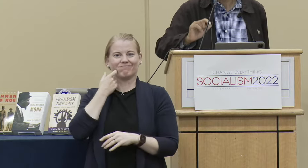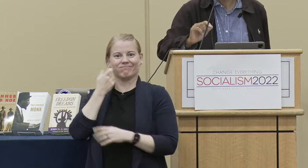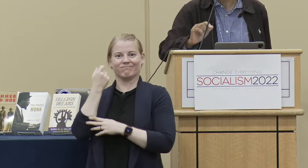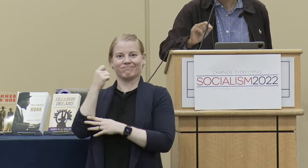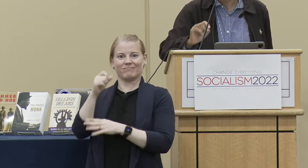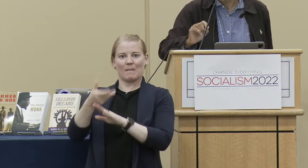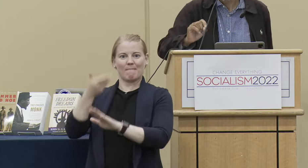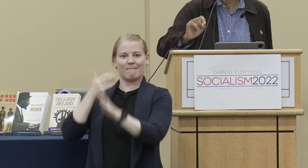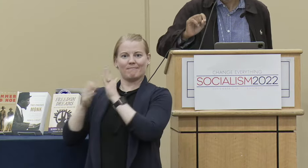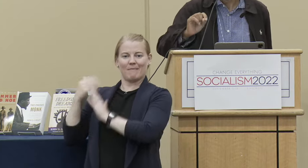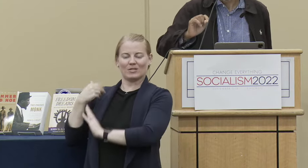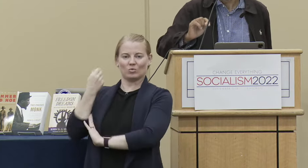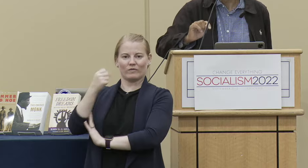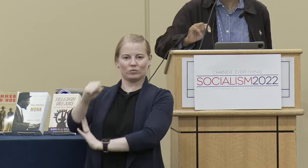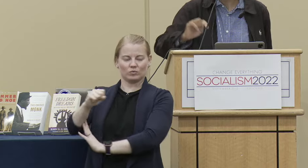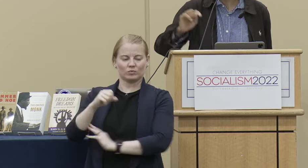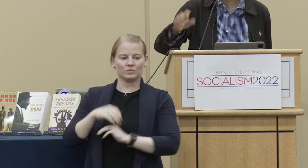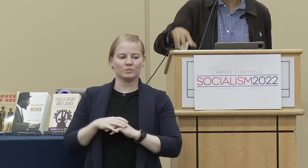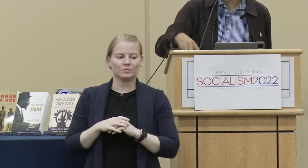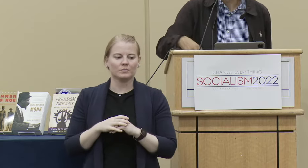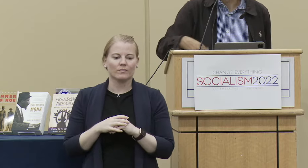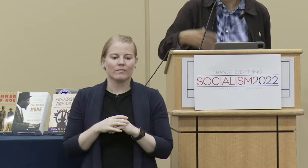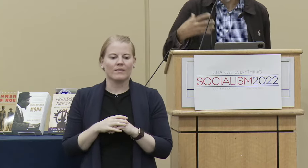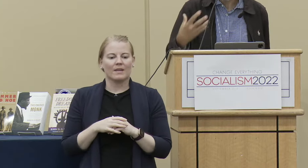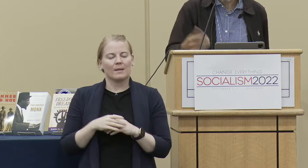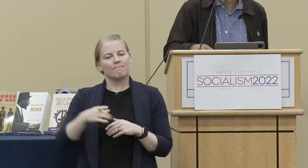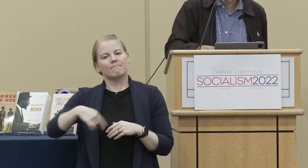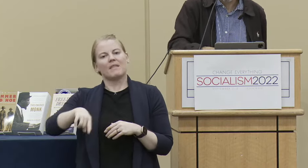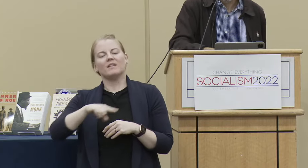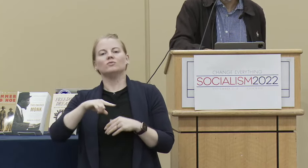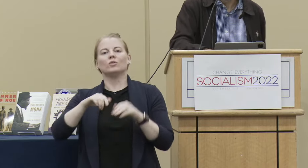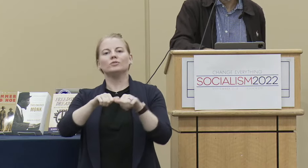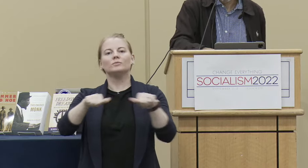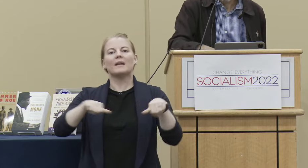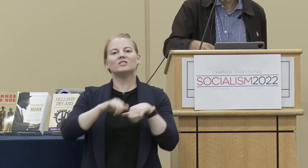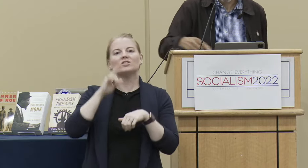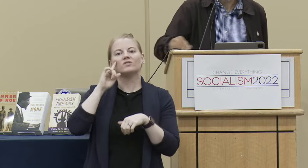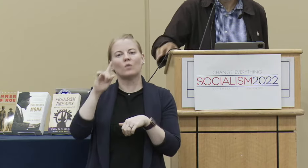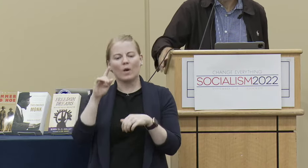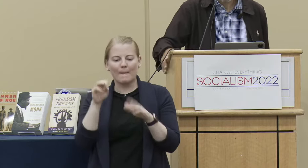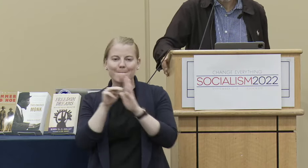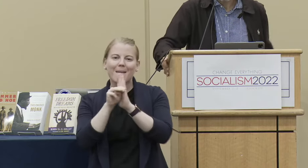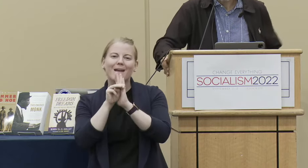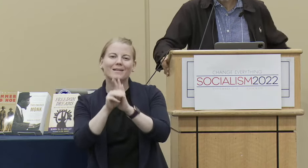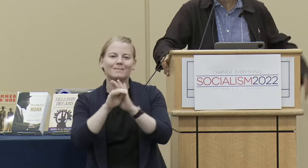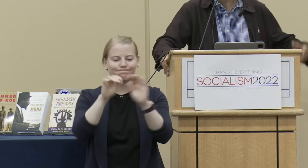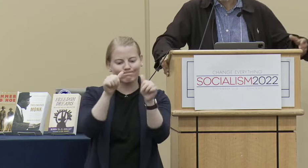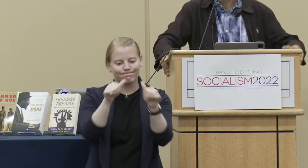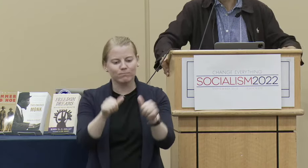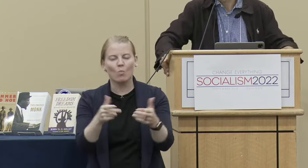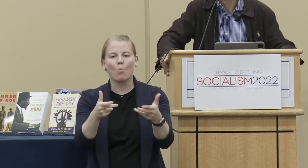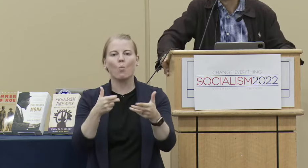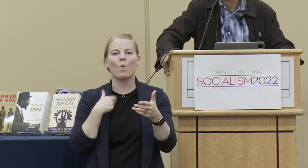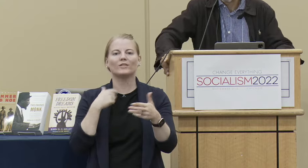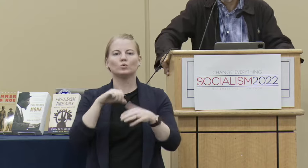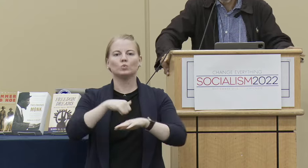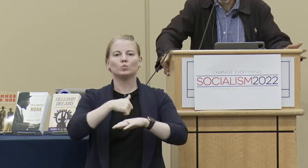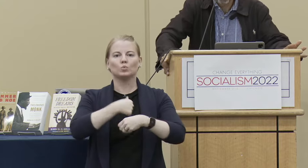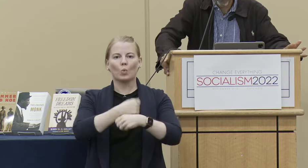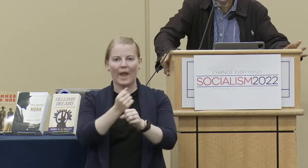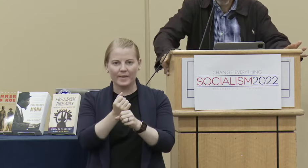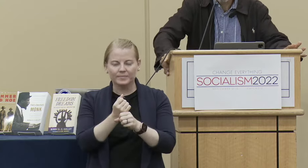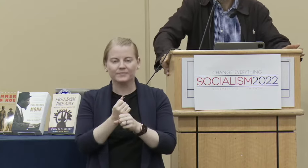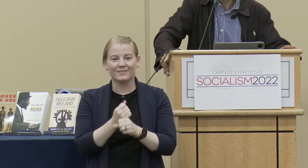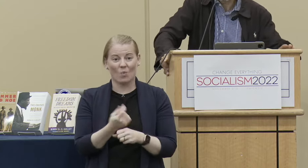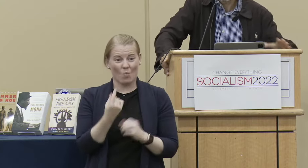the revolutions . These were for prefiguring or